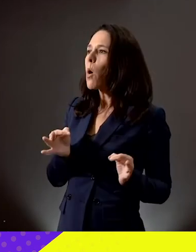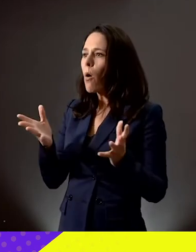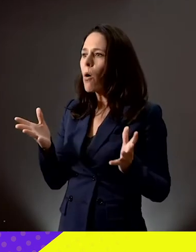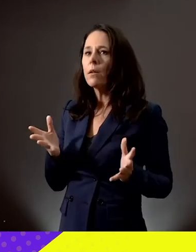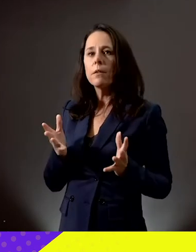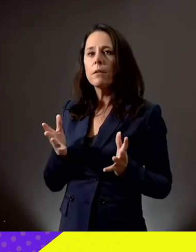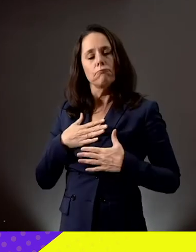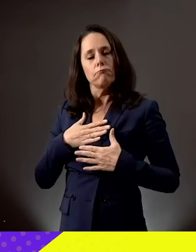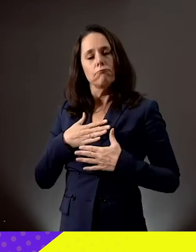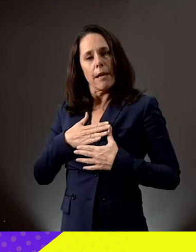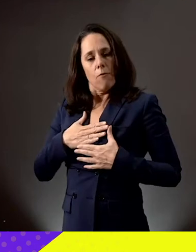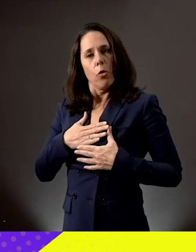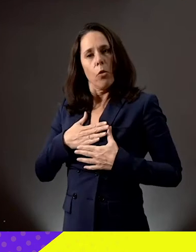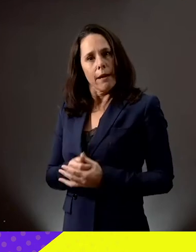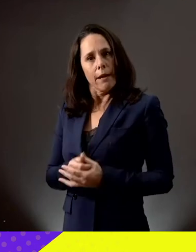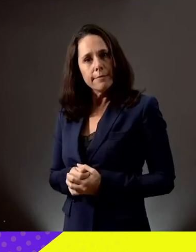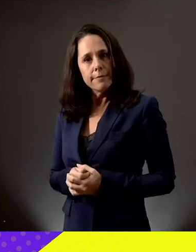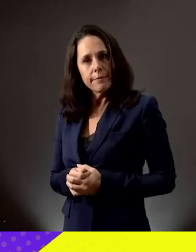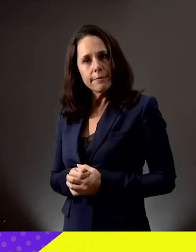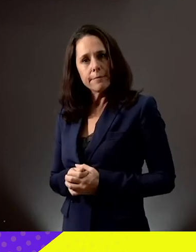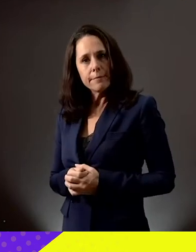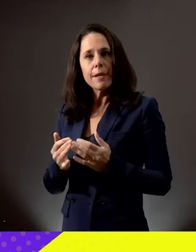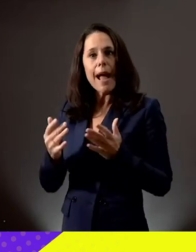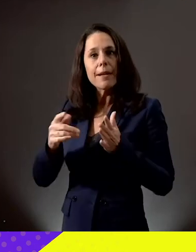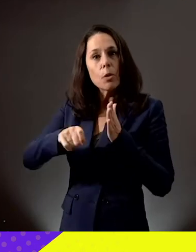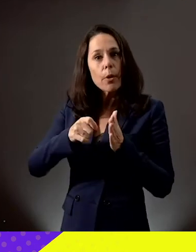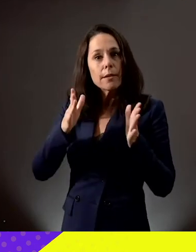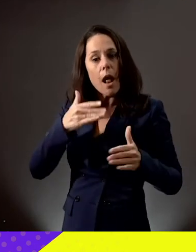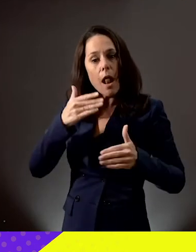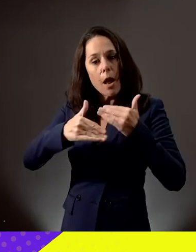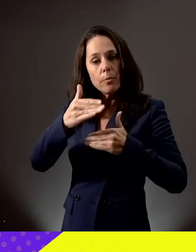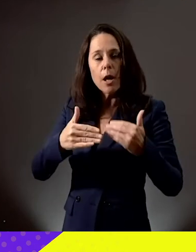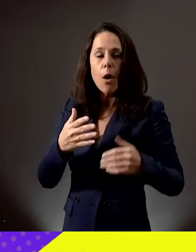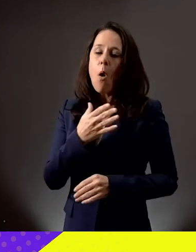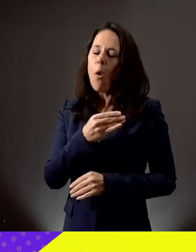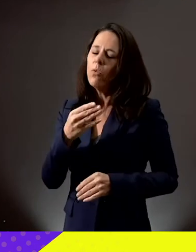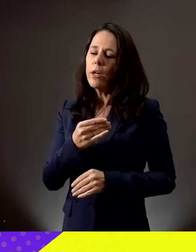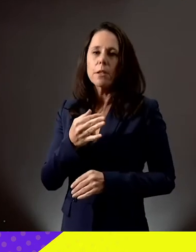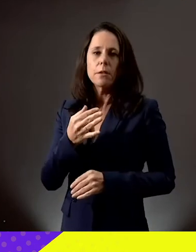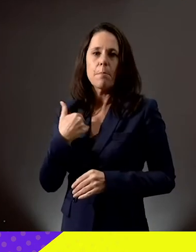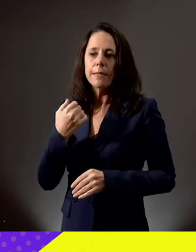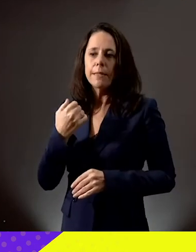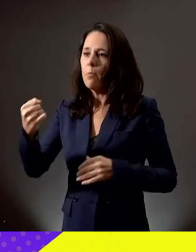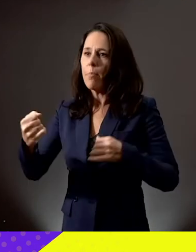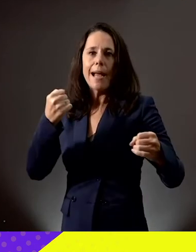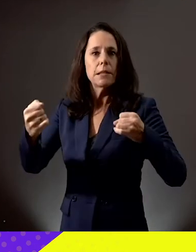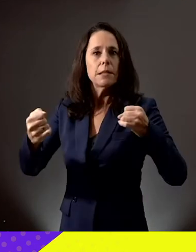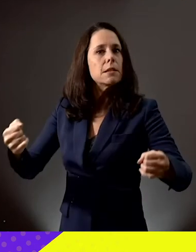For some projects we have been able to recruit more than 100 people. So compliments all around.